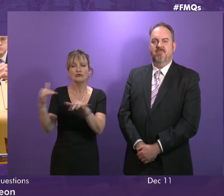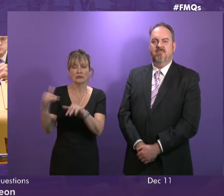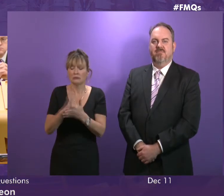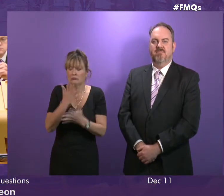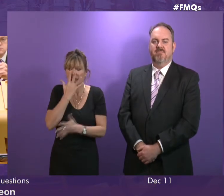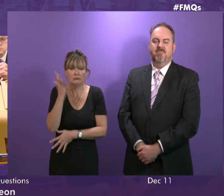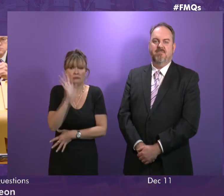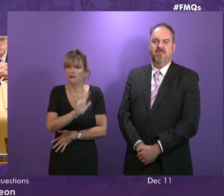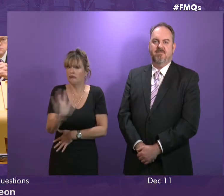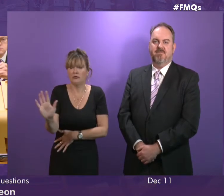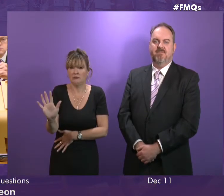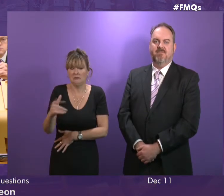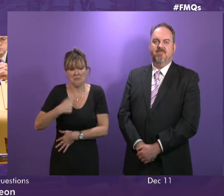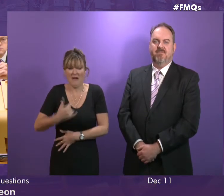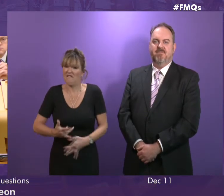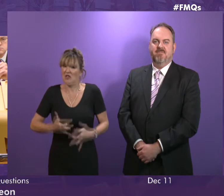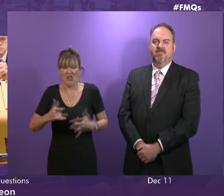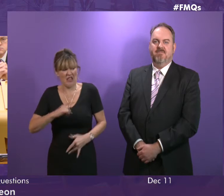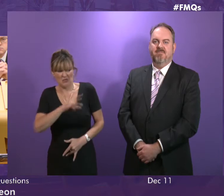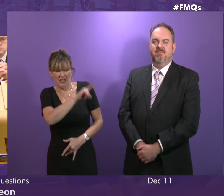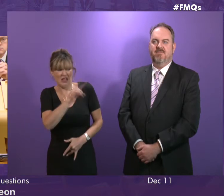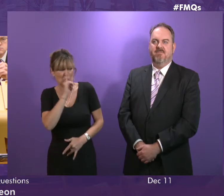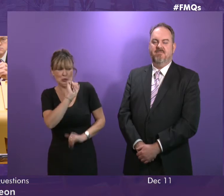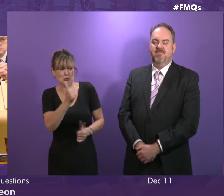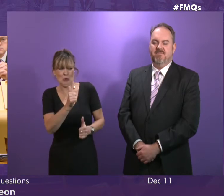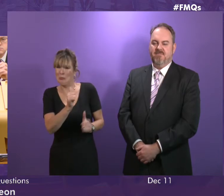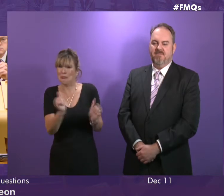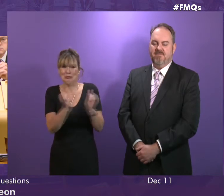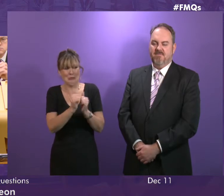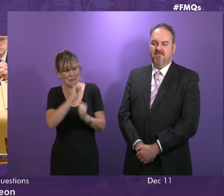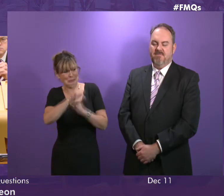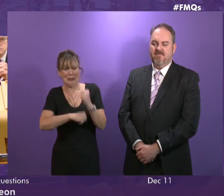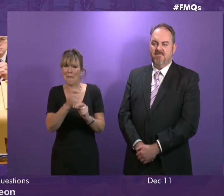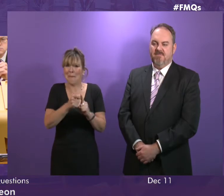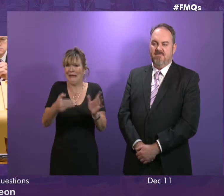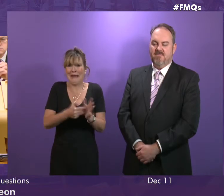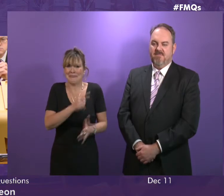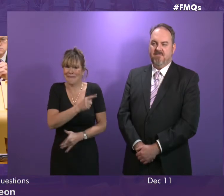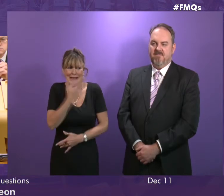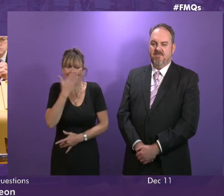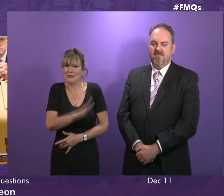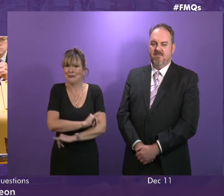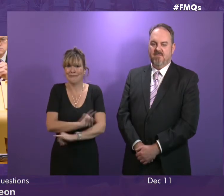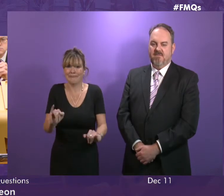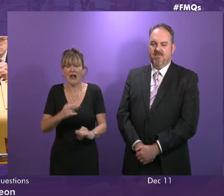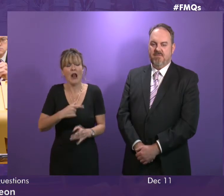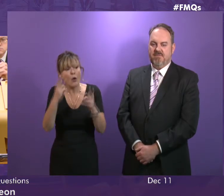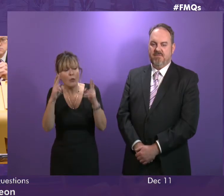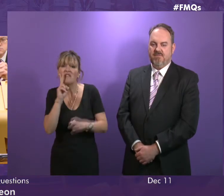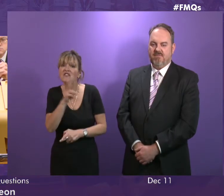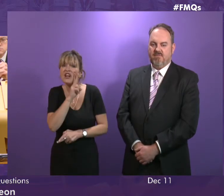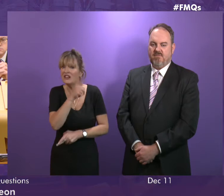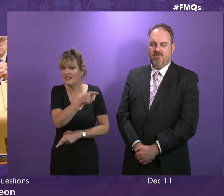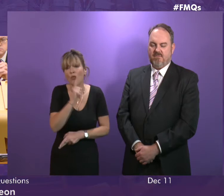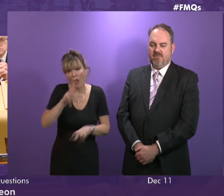one of many reasons why he is not fit to hold the office of Prime Minister and I hope that on Friday he will not hold that office.